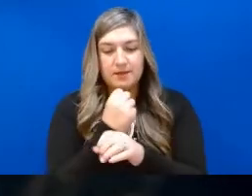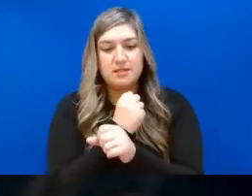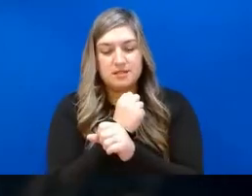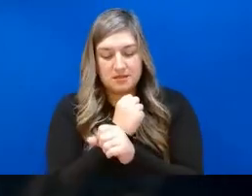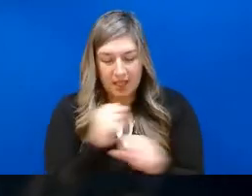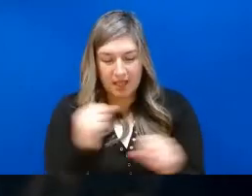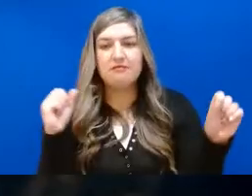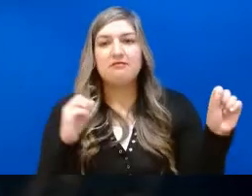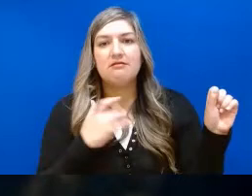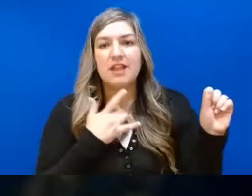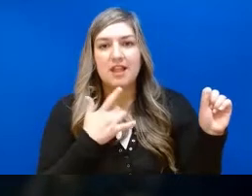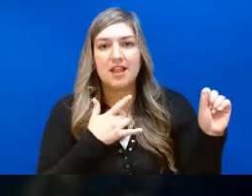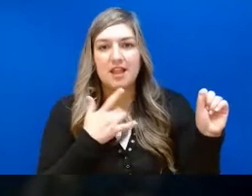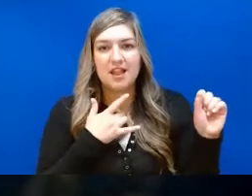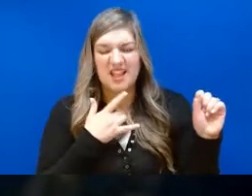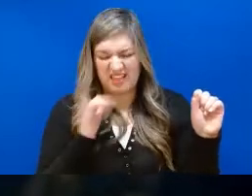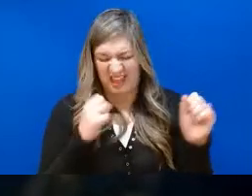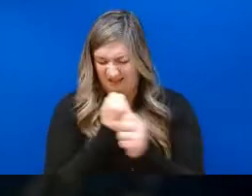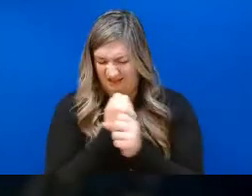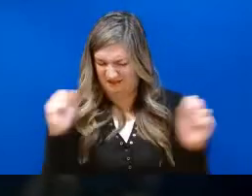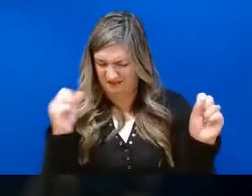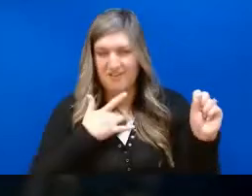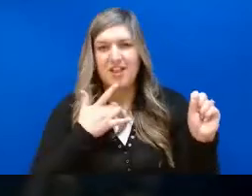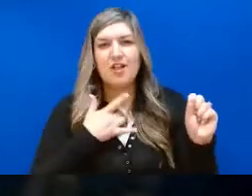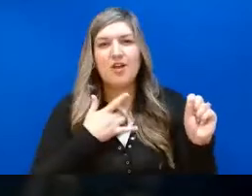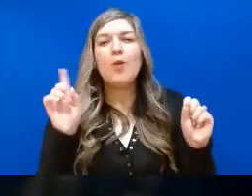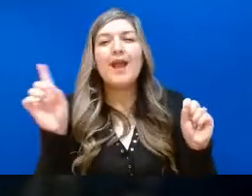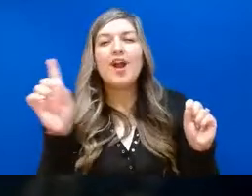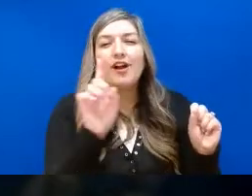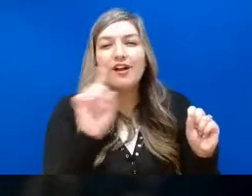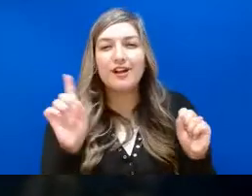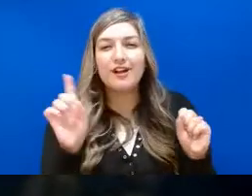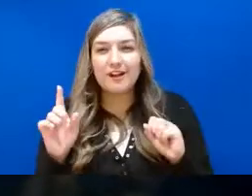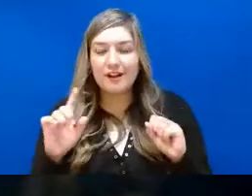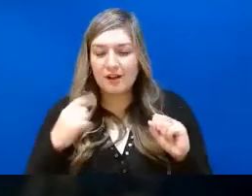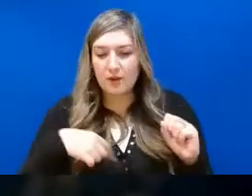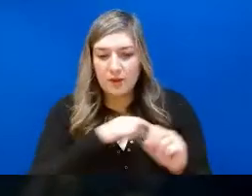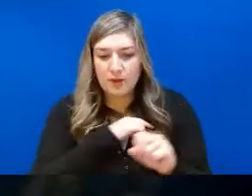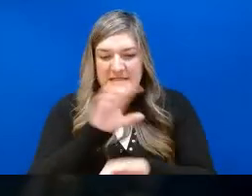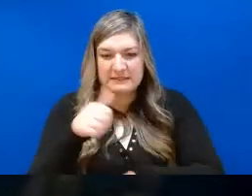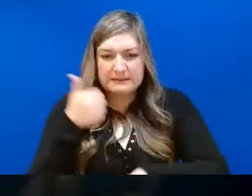and where is our sense of safety every day? Have we reestablished our own support systems?